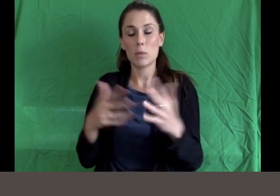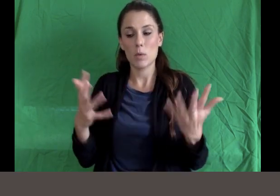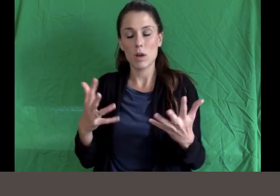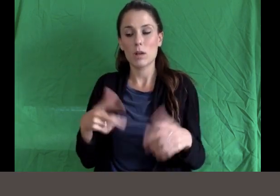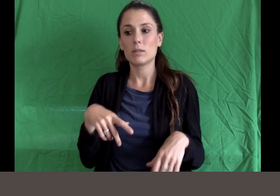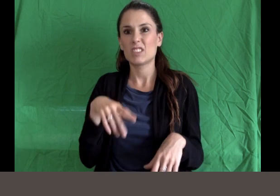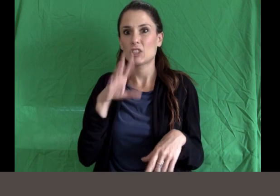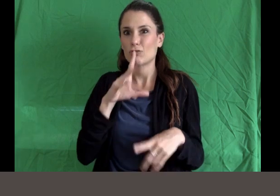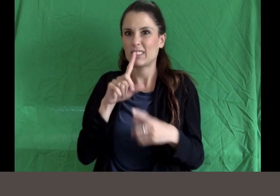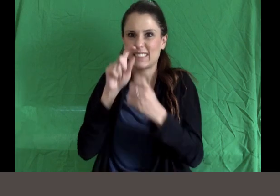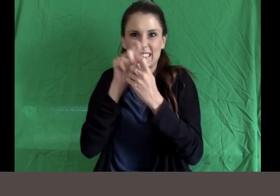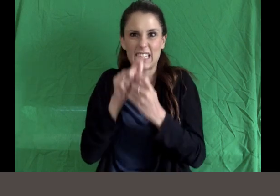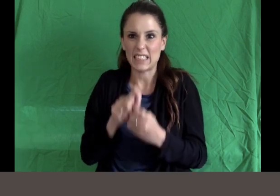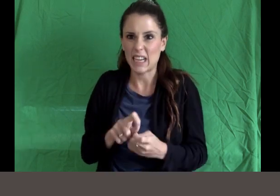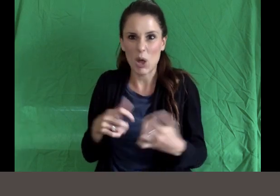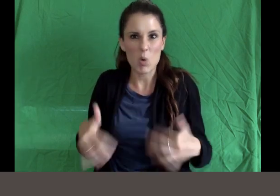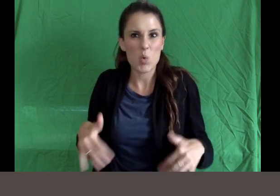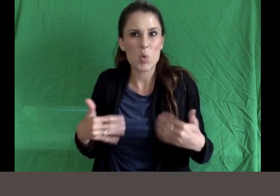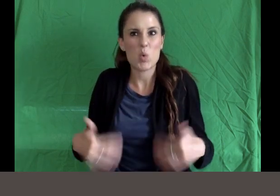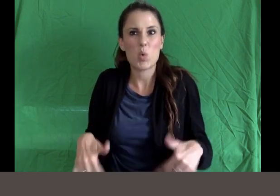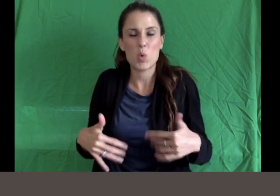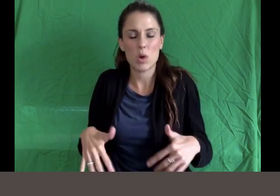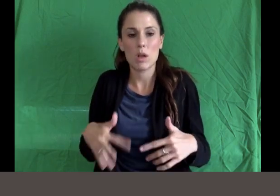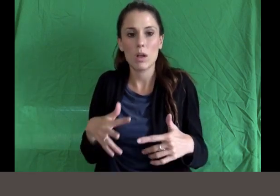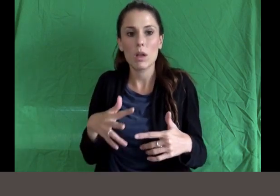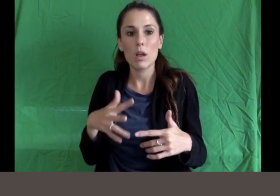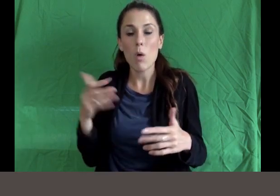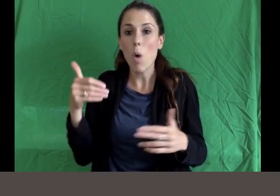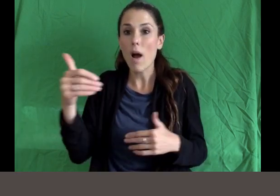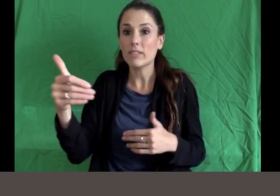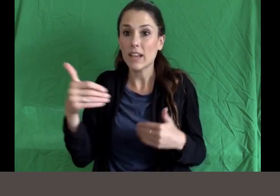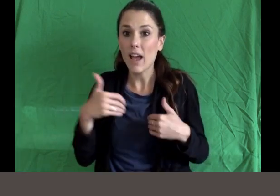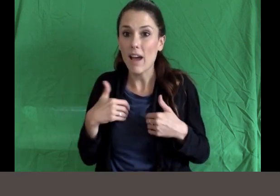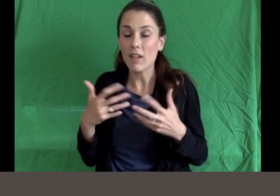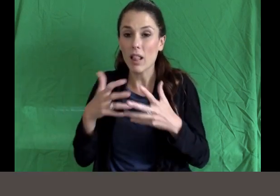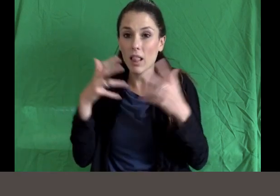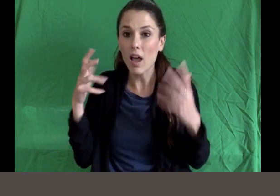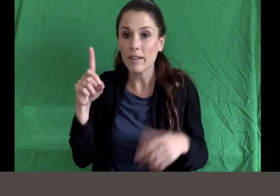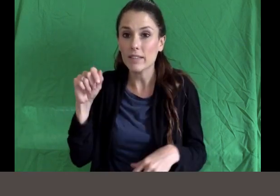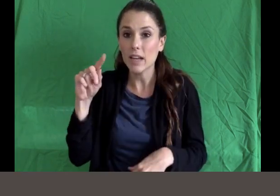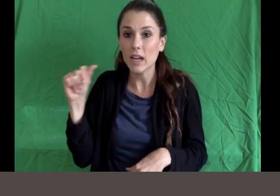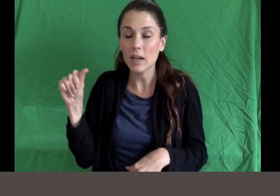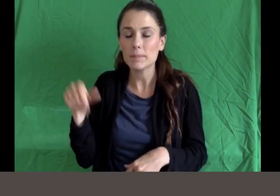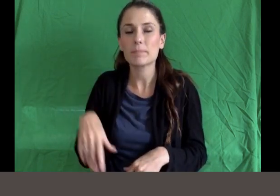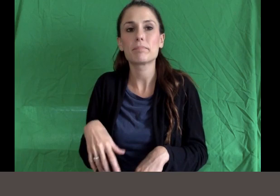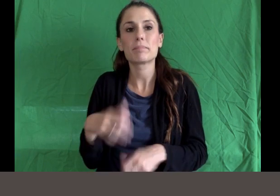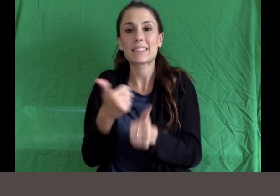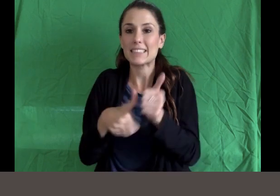to detail there's often a good amount of data and every single decision that has been made